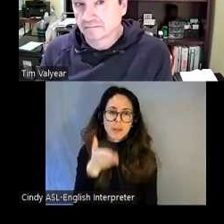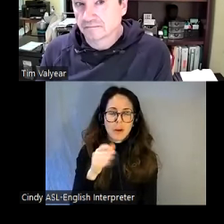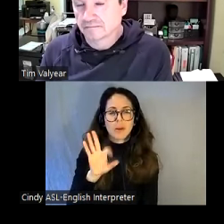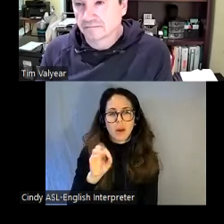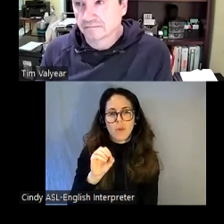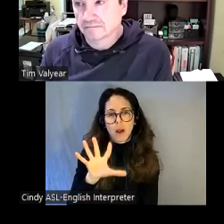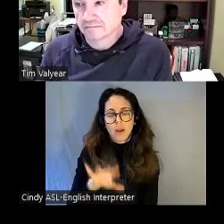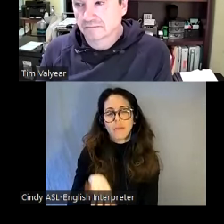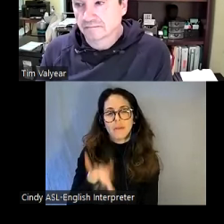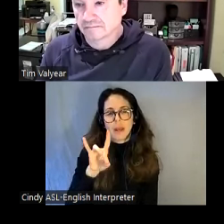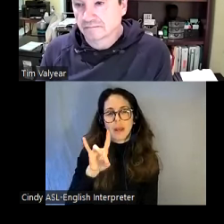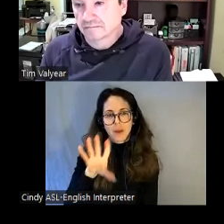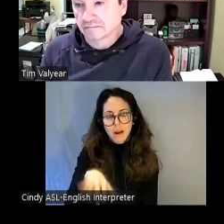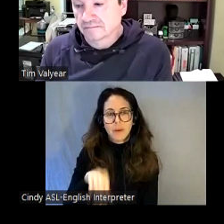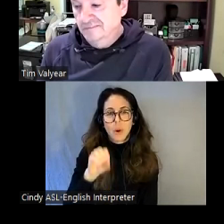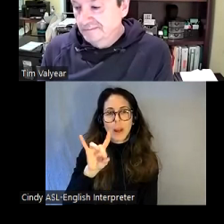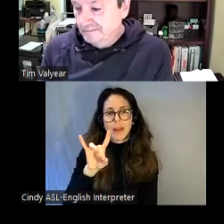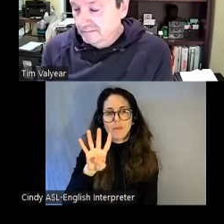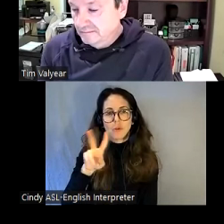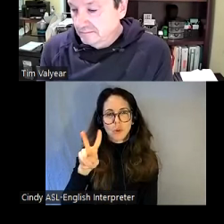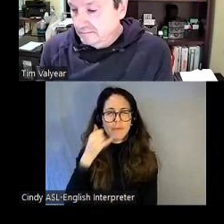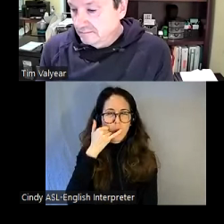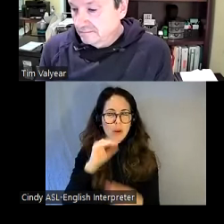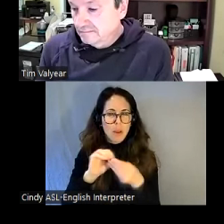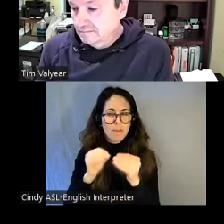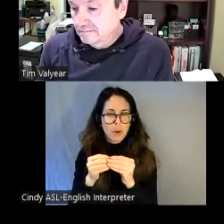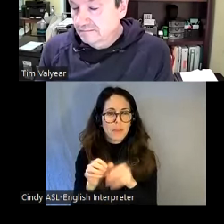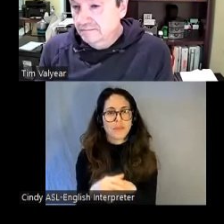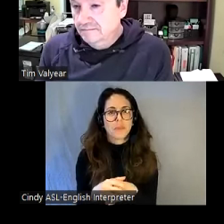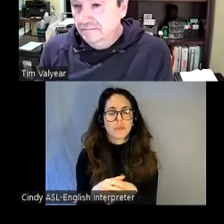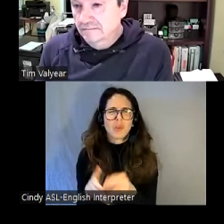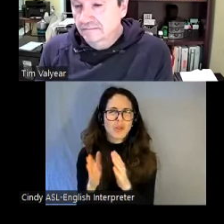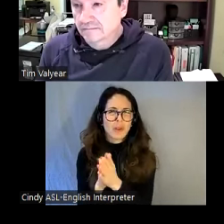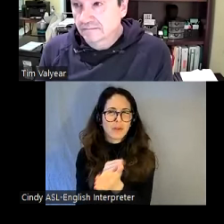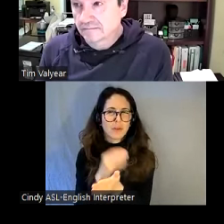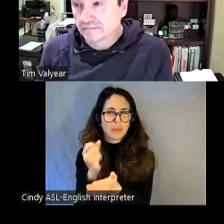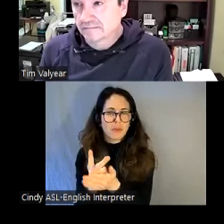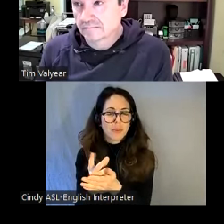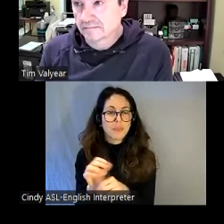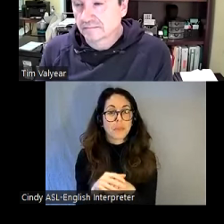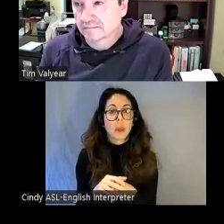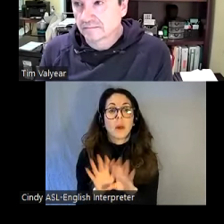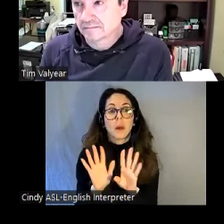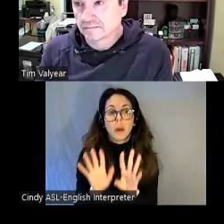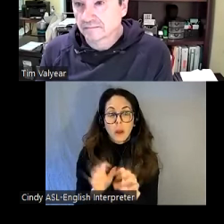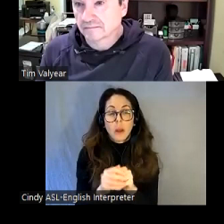And neither whole or part is to be circulated without his